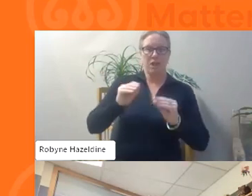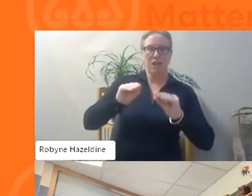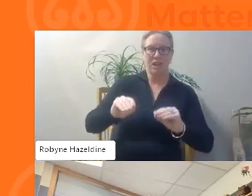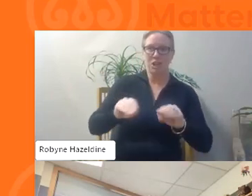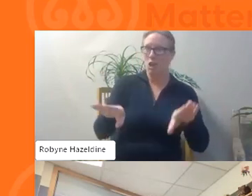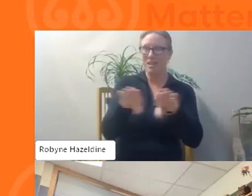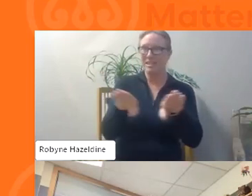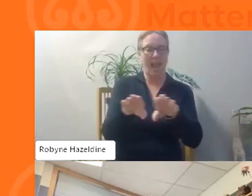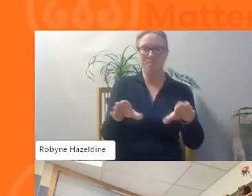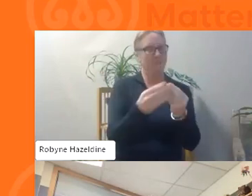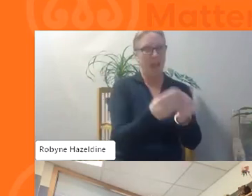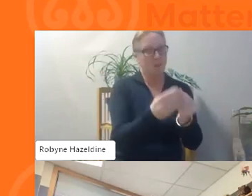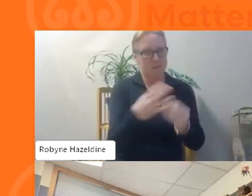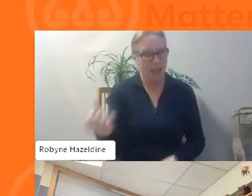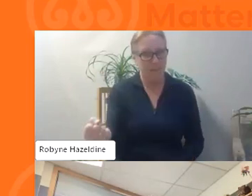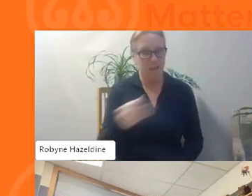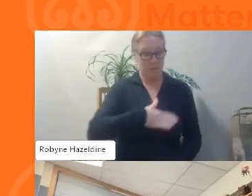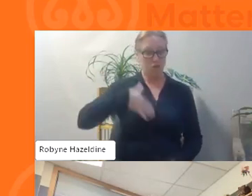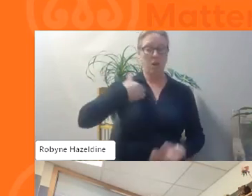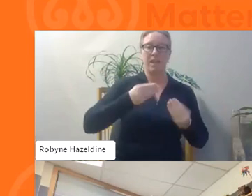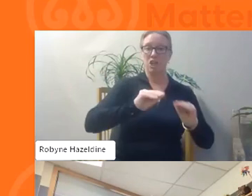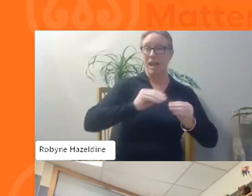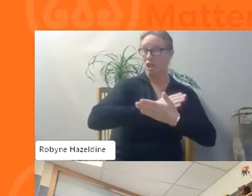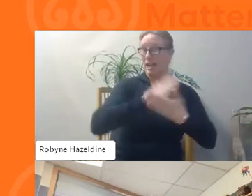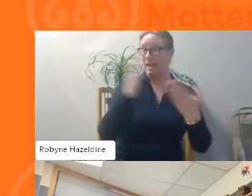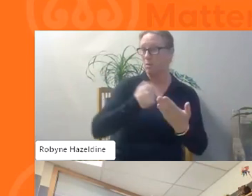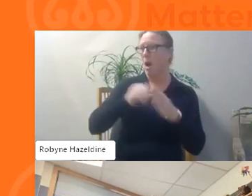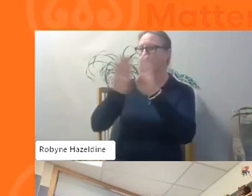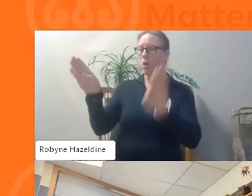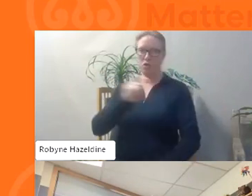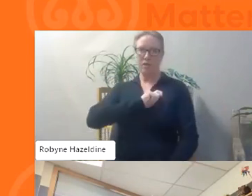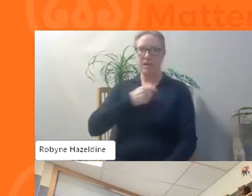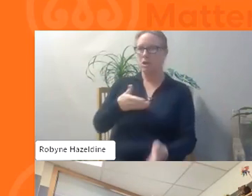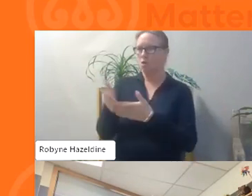values. The Ministry of Education has made it quite clear to my board of trustees over the years they value buildings more than they